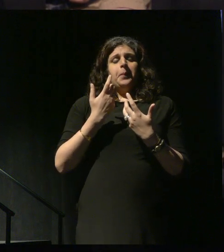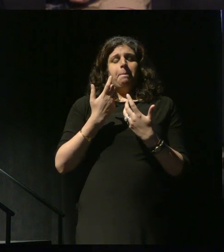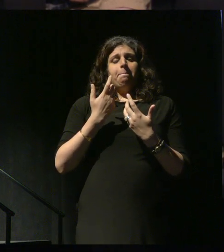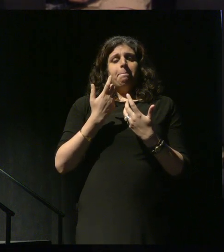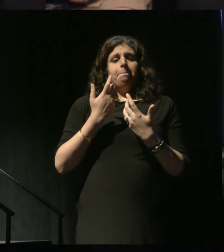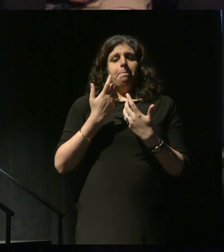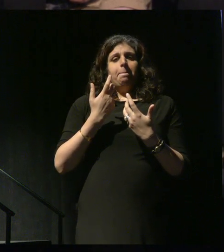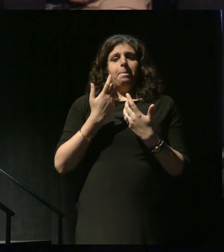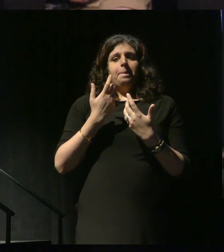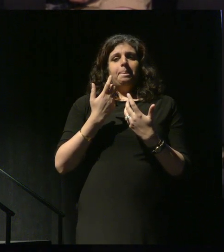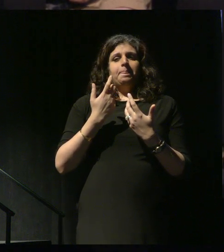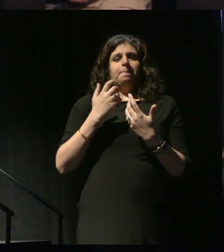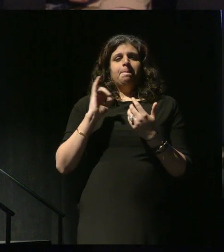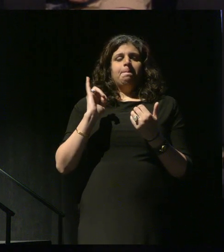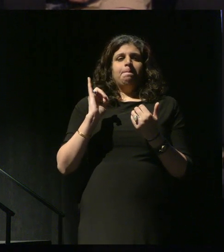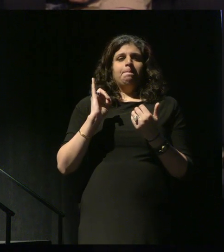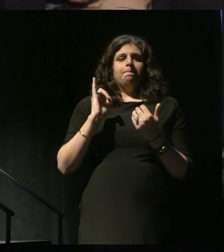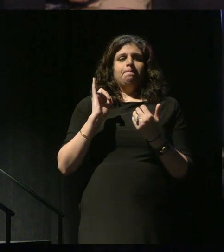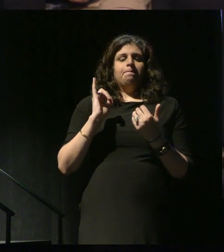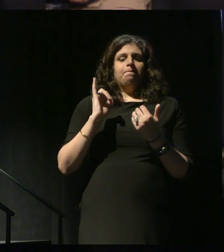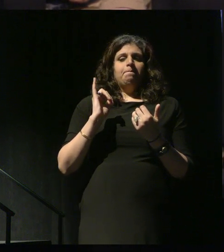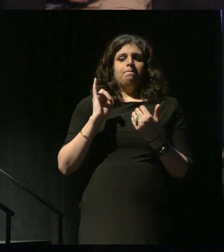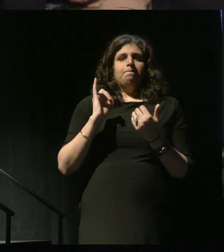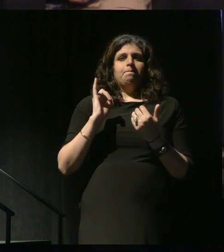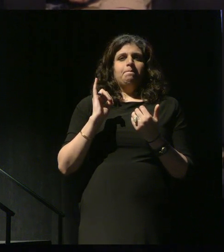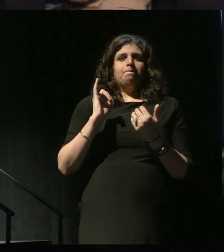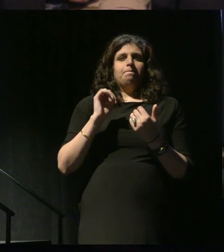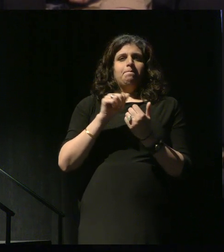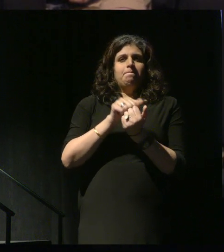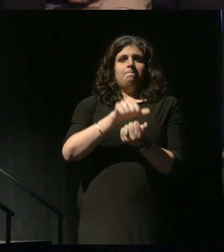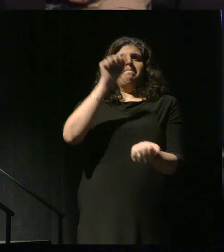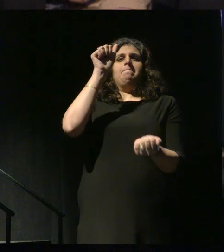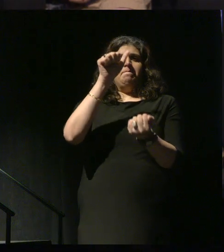like a kind of manifesting. Right? That then sort of like becomes a reality